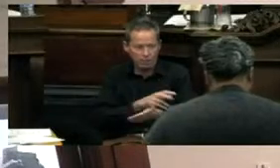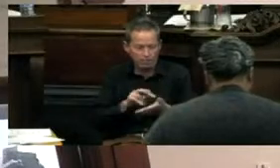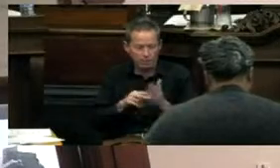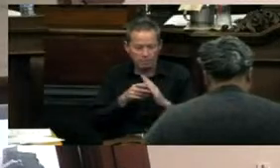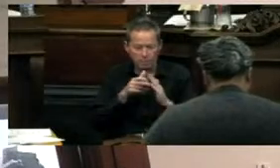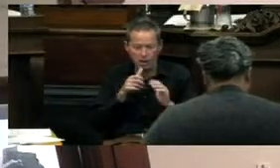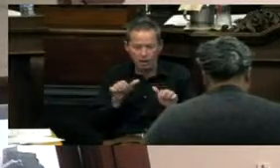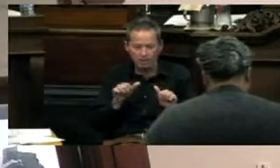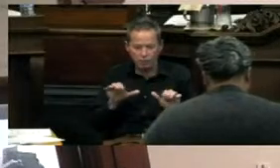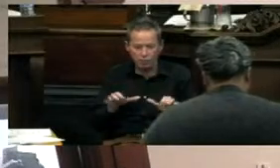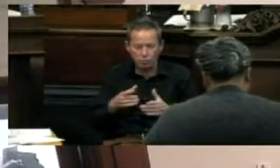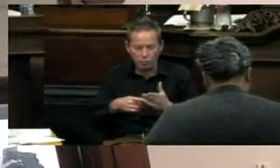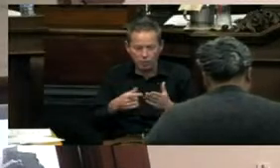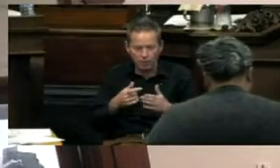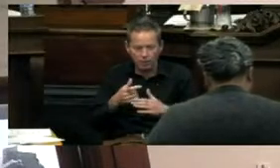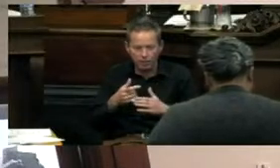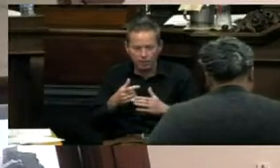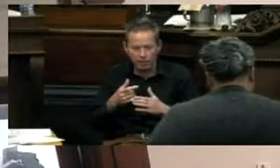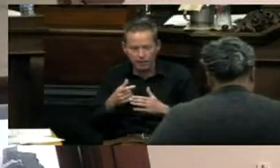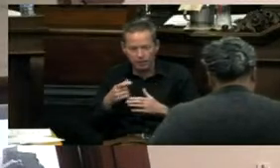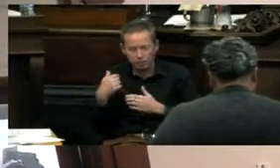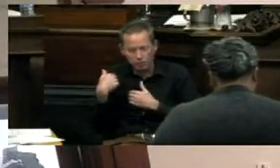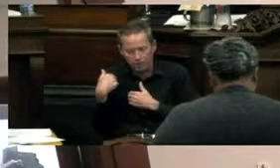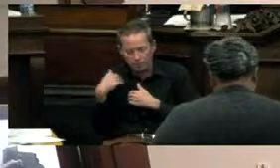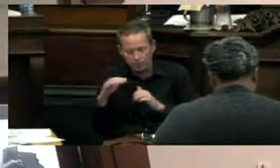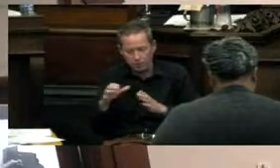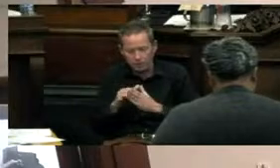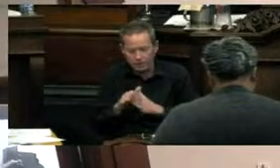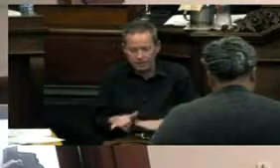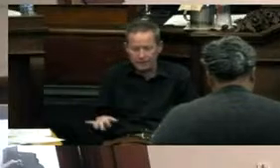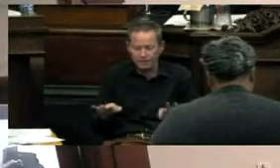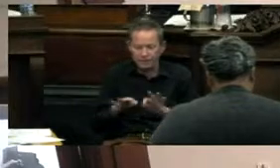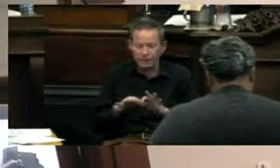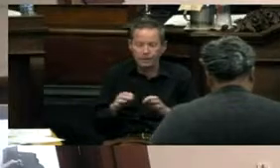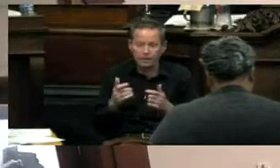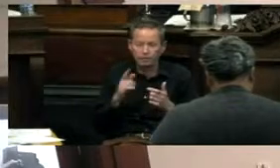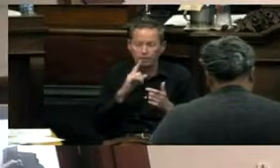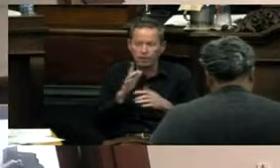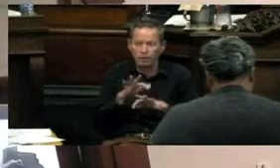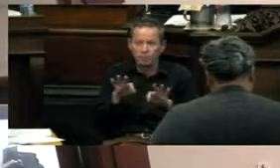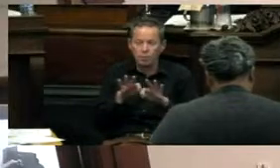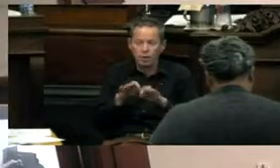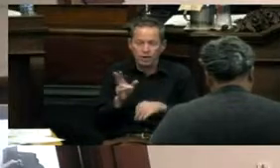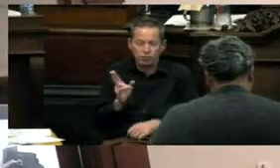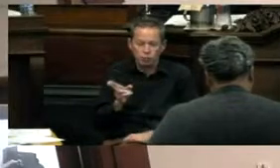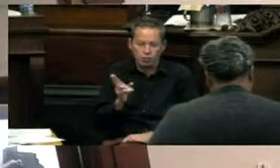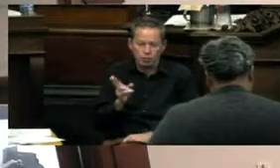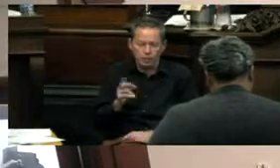strip PAB of such essential powers, rendering them unable to